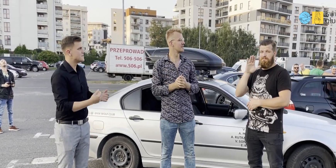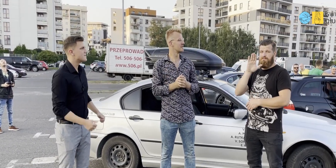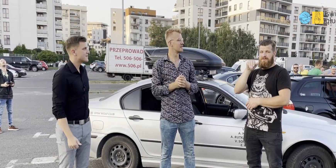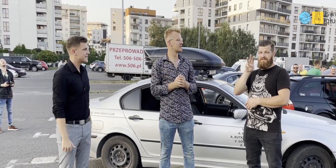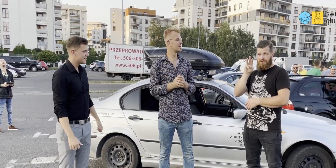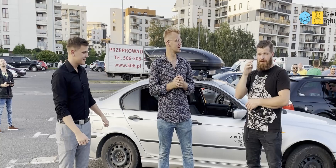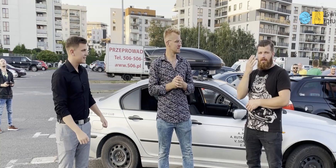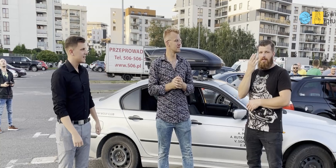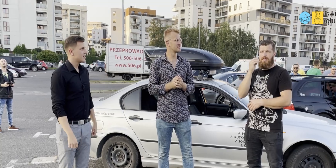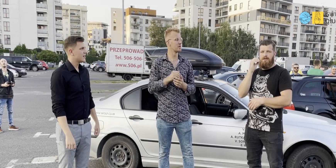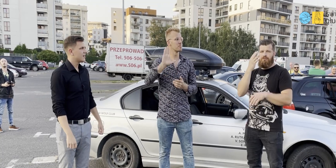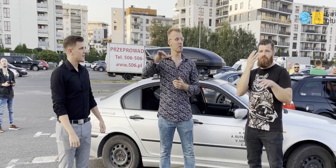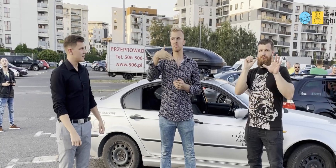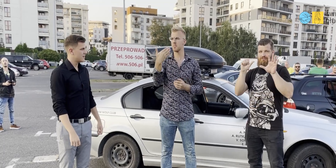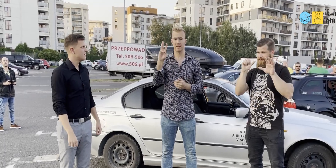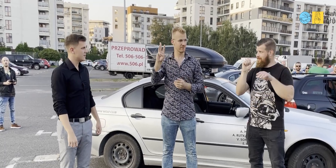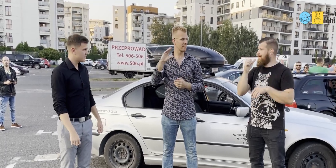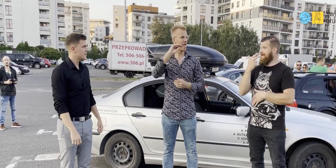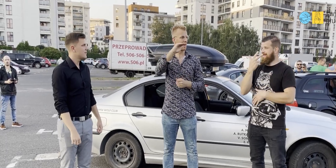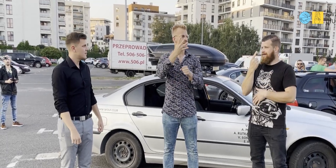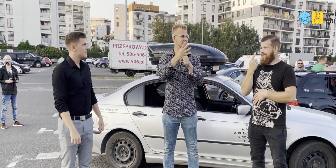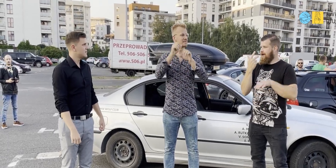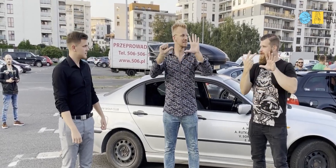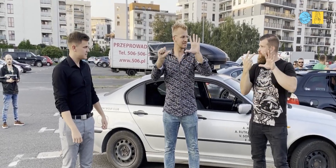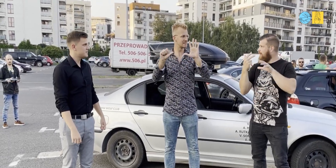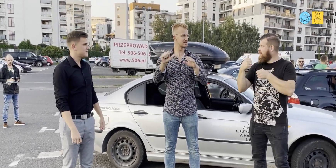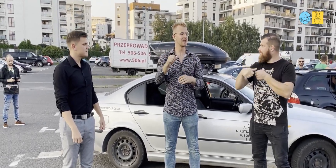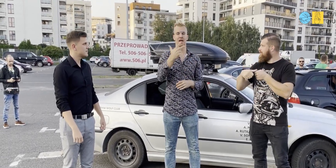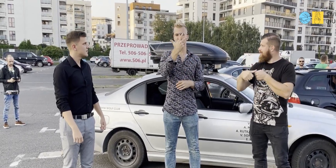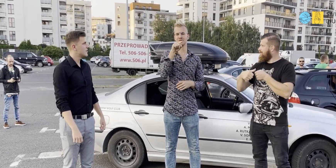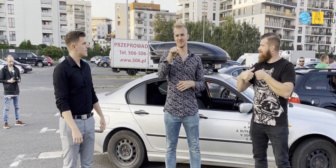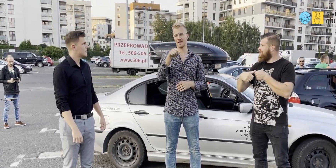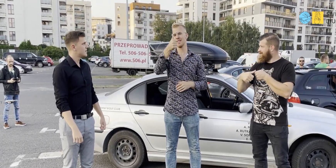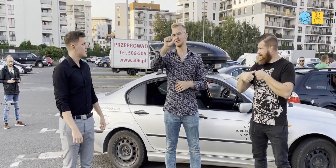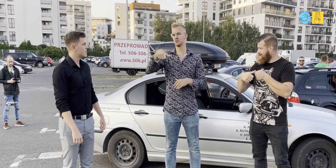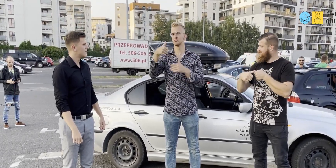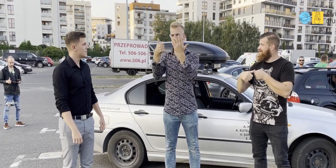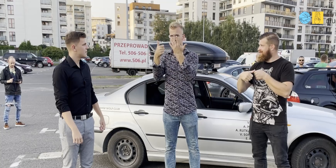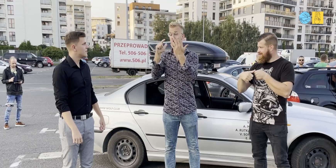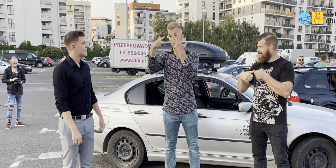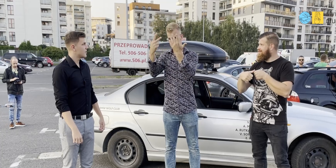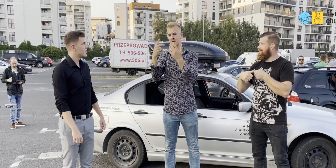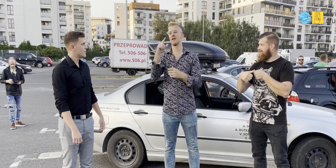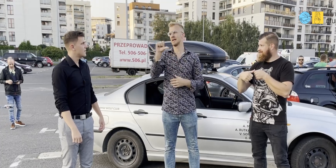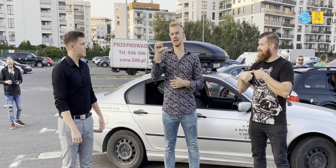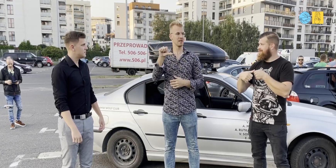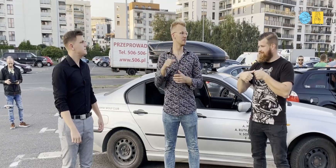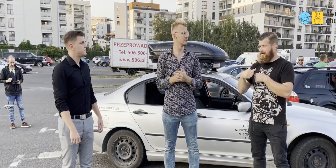[G]: It's a BMW, E46, 318, 1.8 liters, diesel engine.